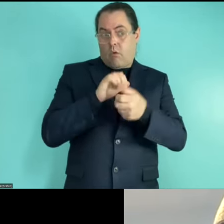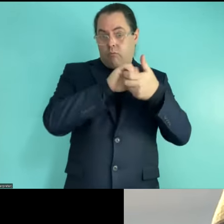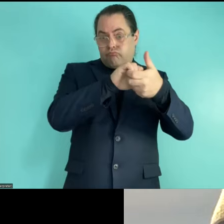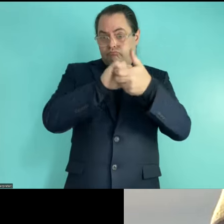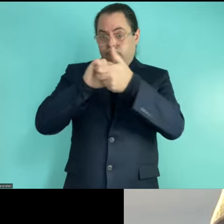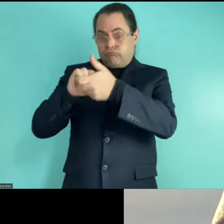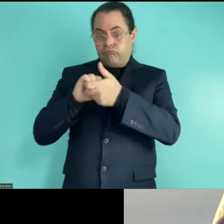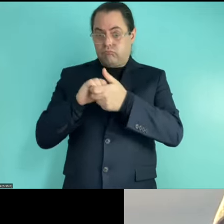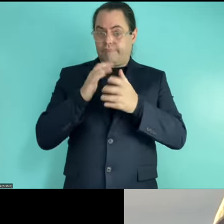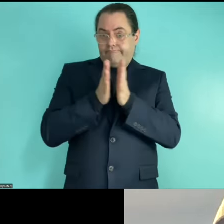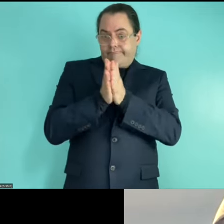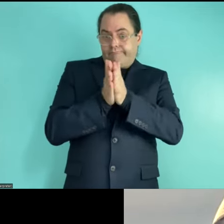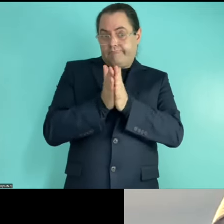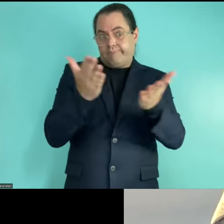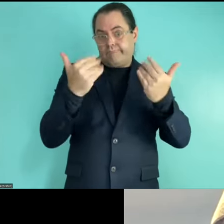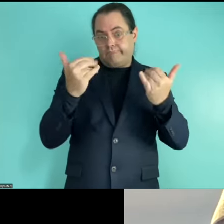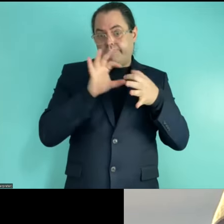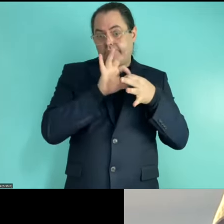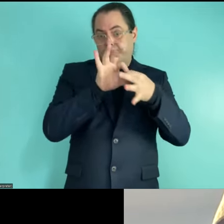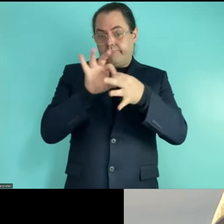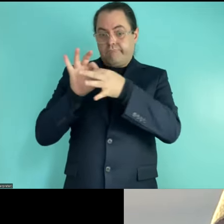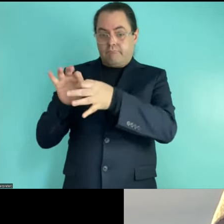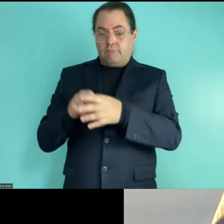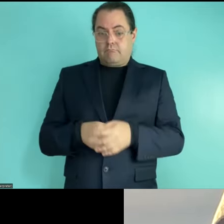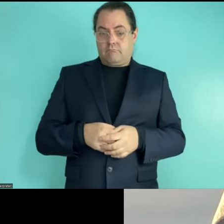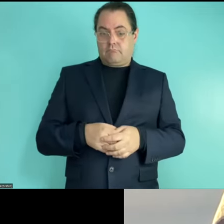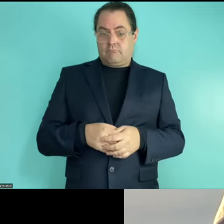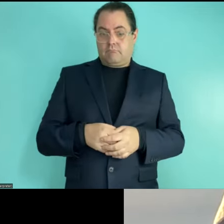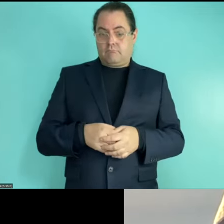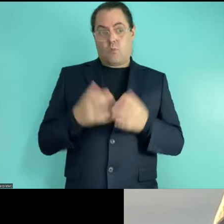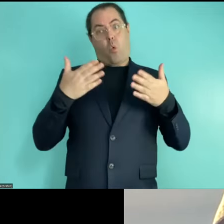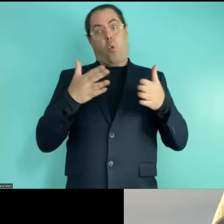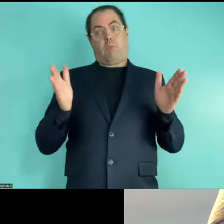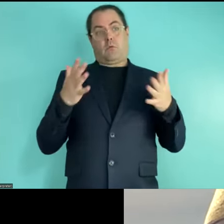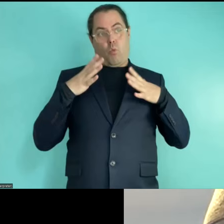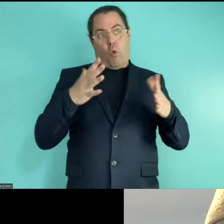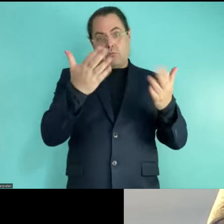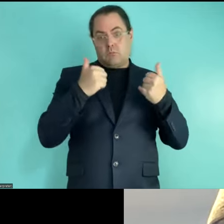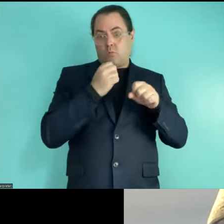shoulda, coulda, shoulda turn away. 16:53:20 The best on revolving around become